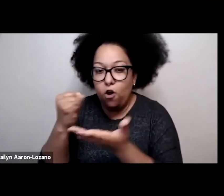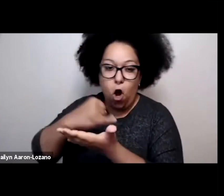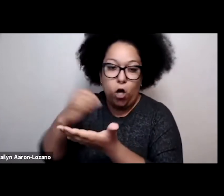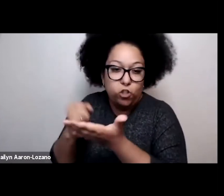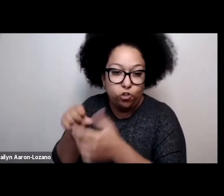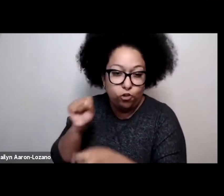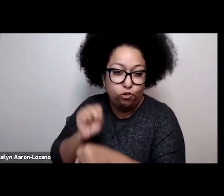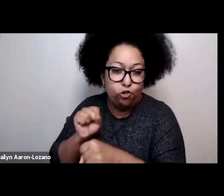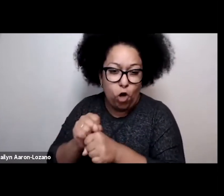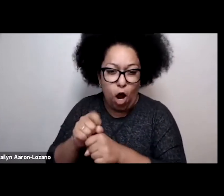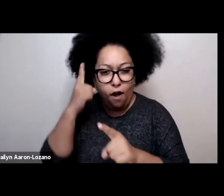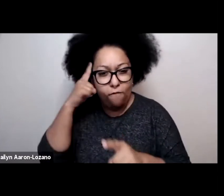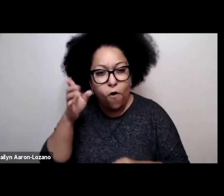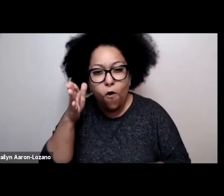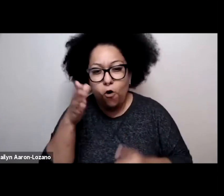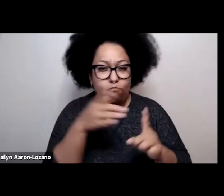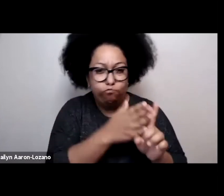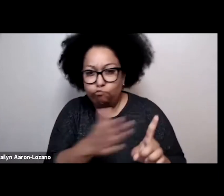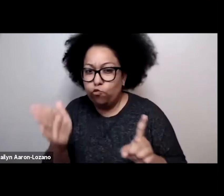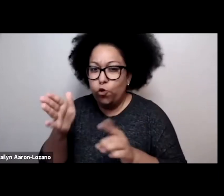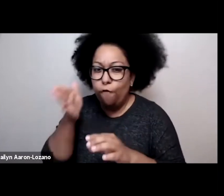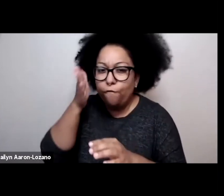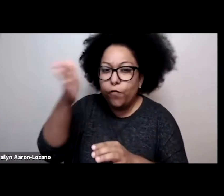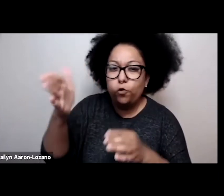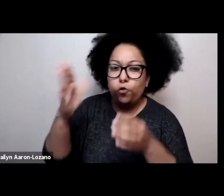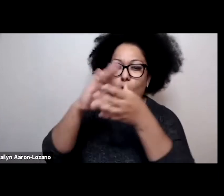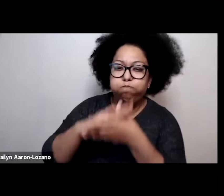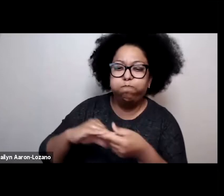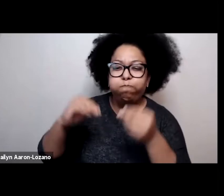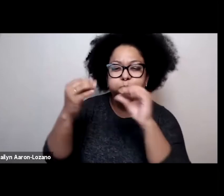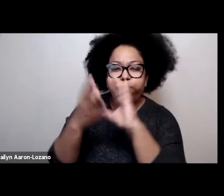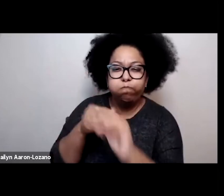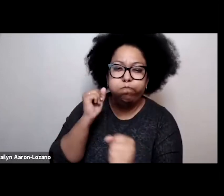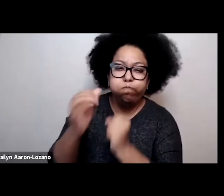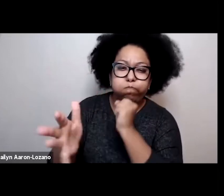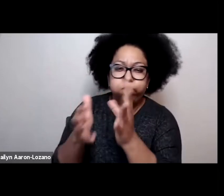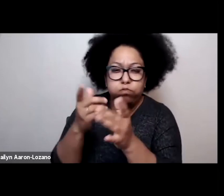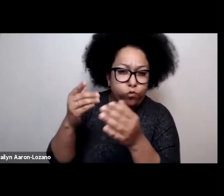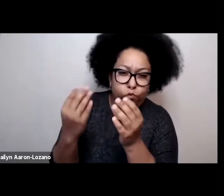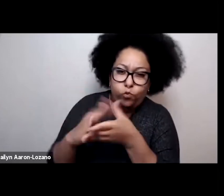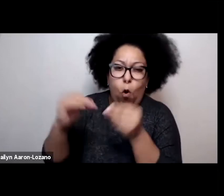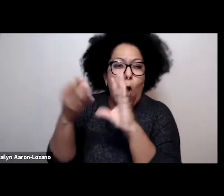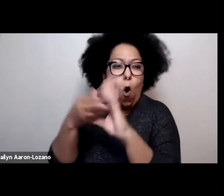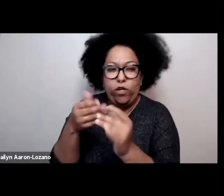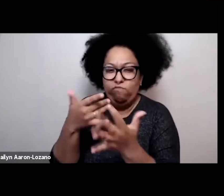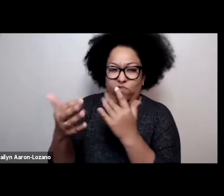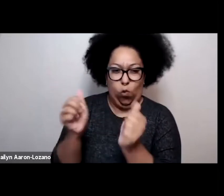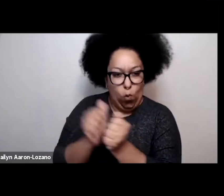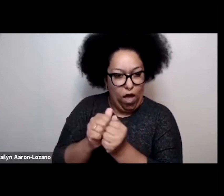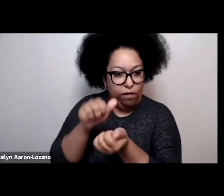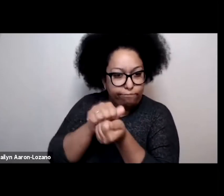commercial educational and artistic jobs to the future of narrative with autonomous characters